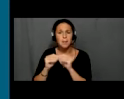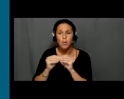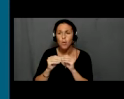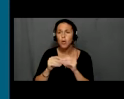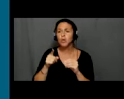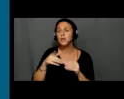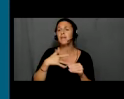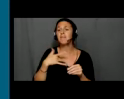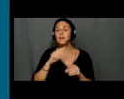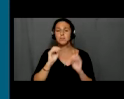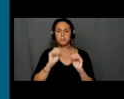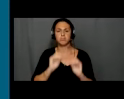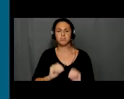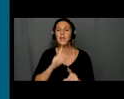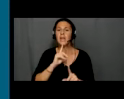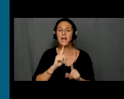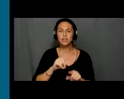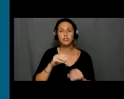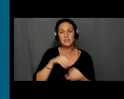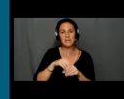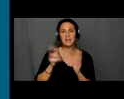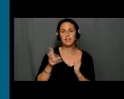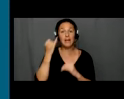the chat if you are able to